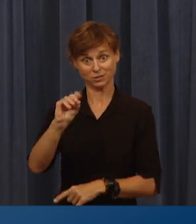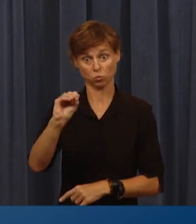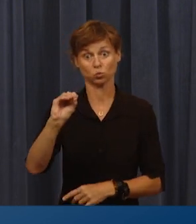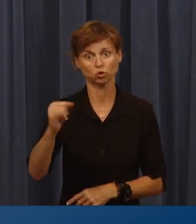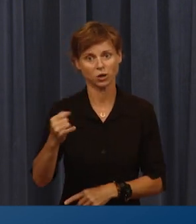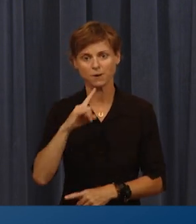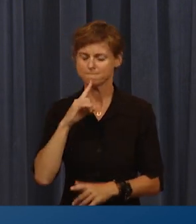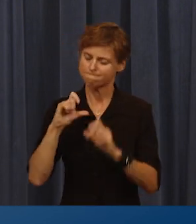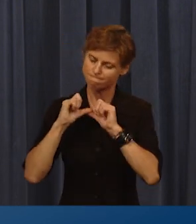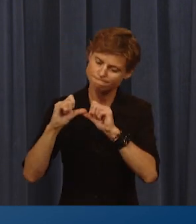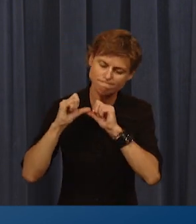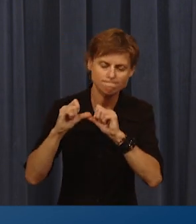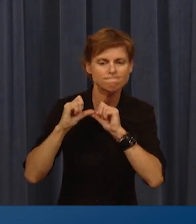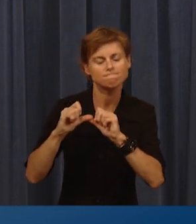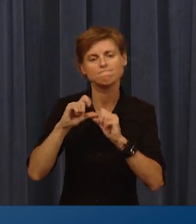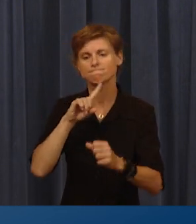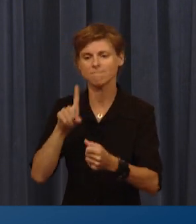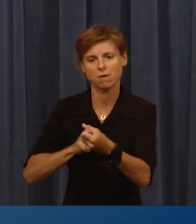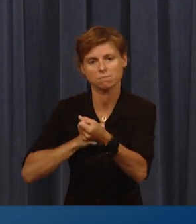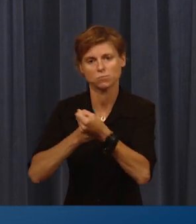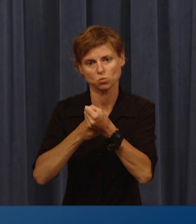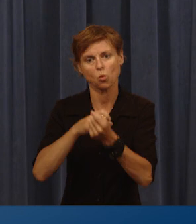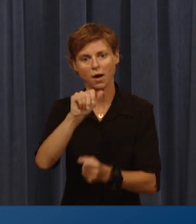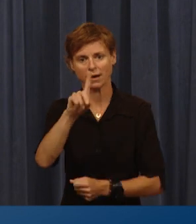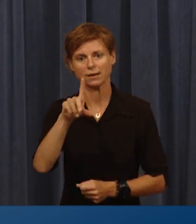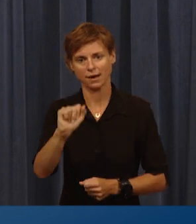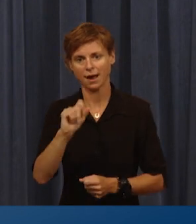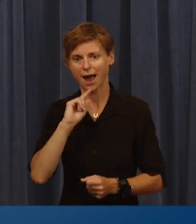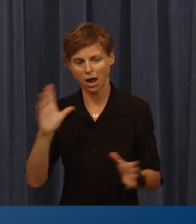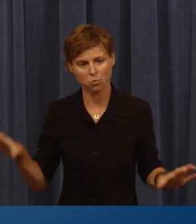the ADA and promote voluntary compliance.